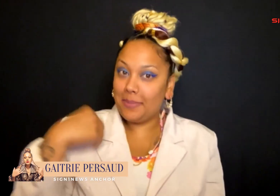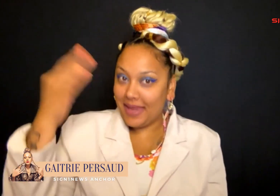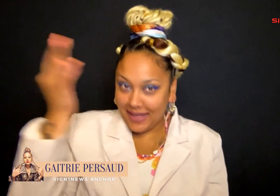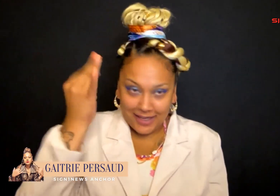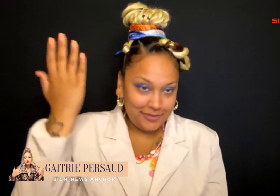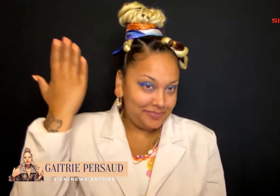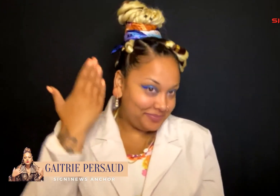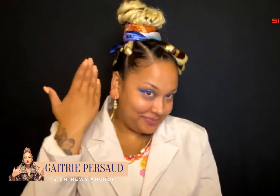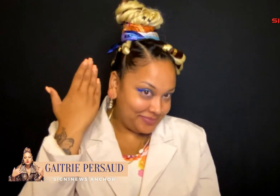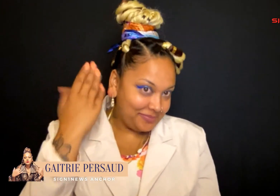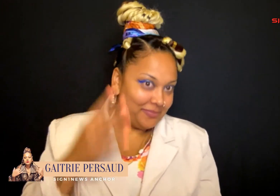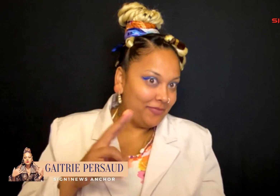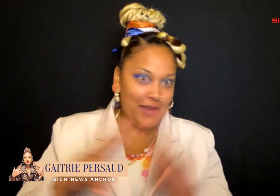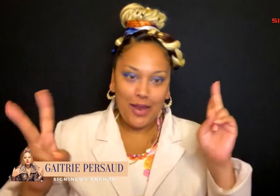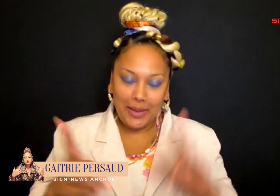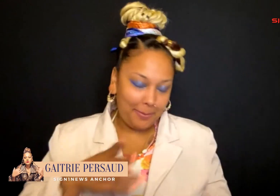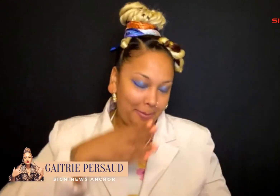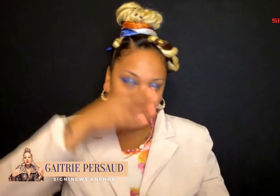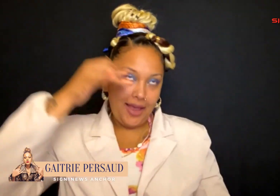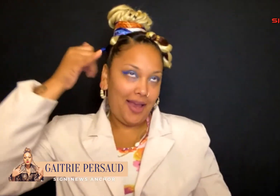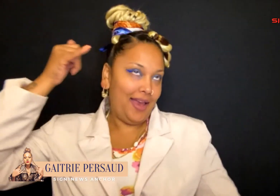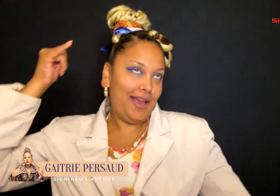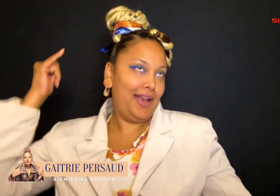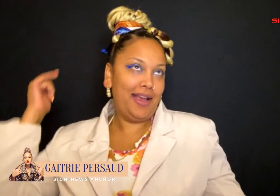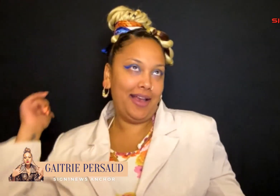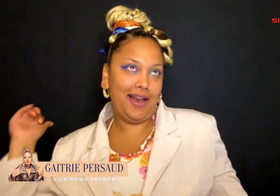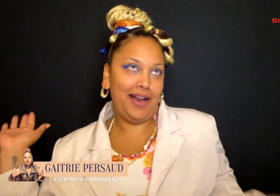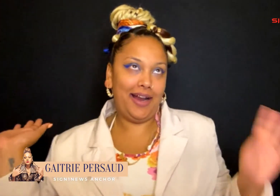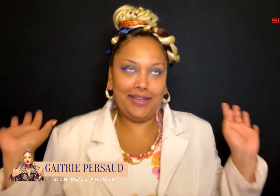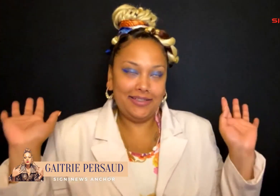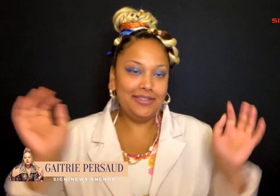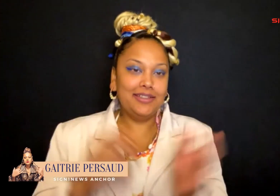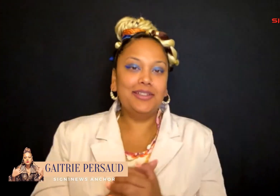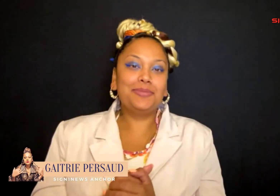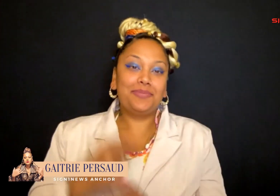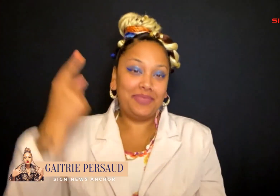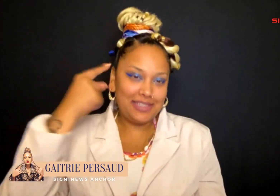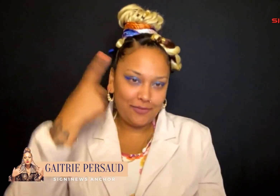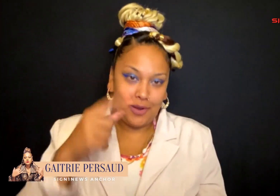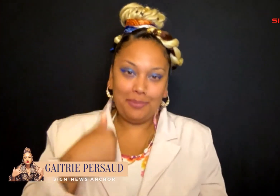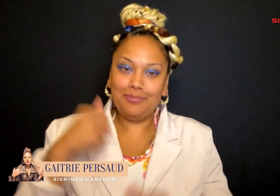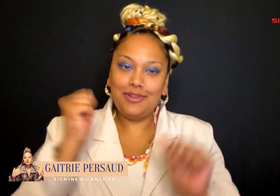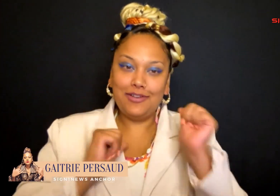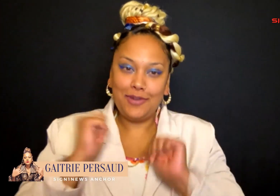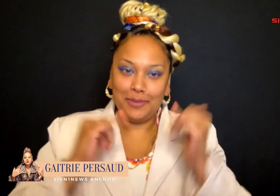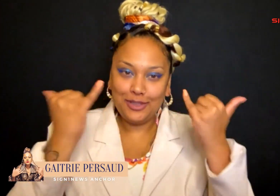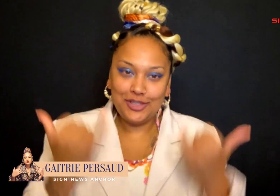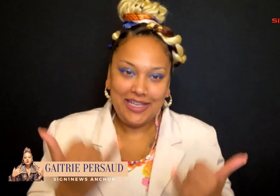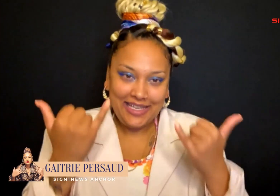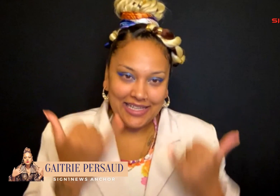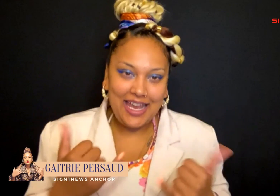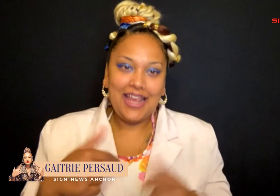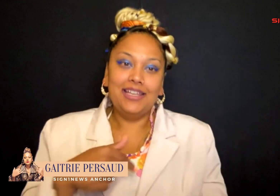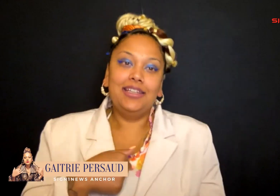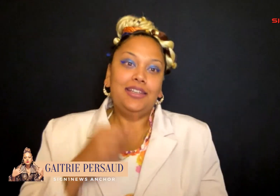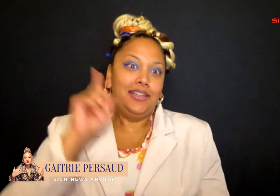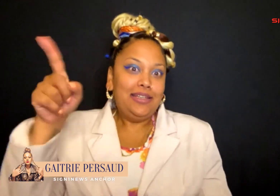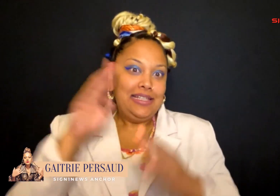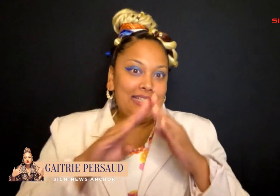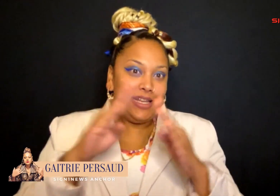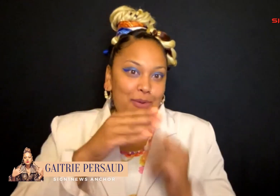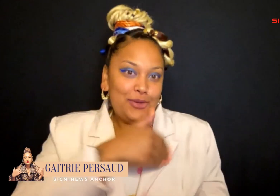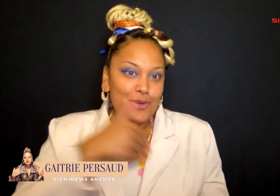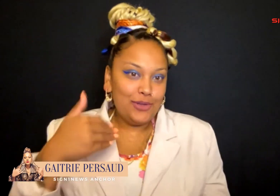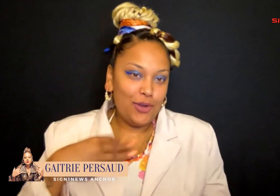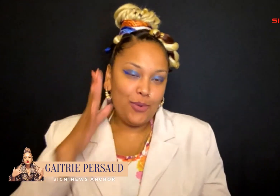noticed my hair it is very different and fabulous I have a performance today in downtown Toronto